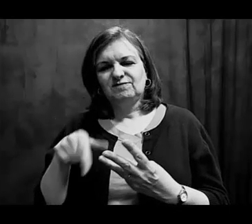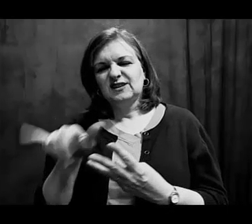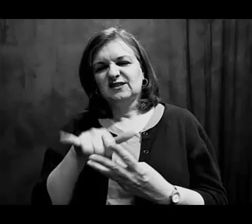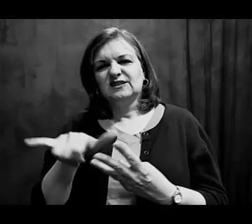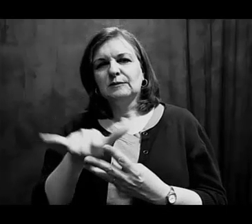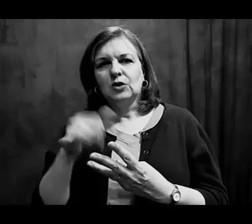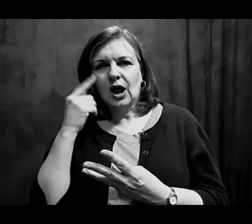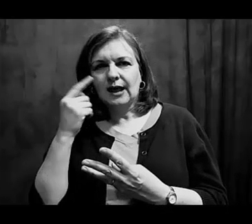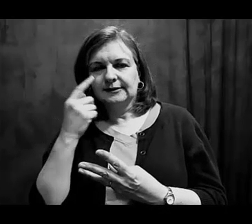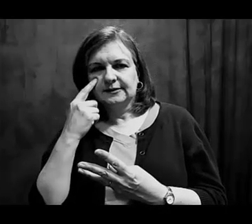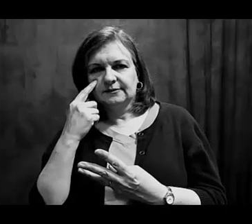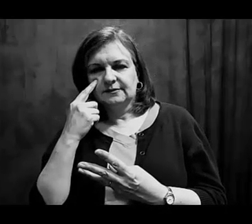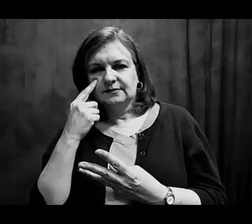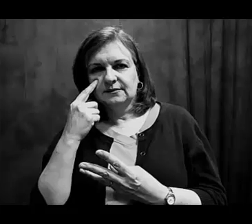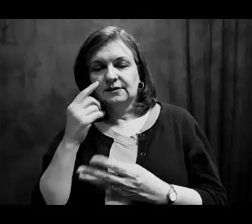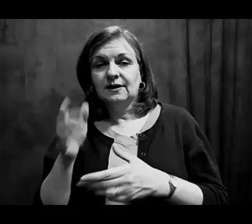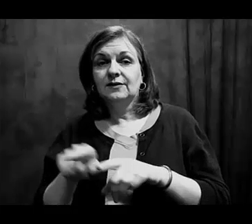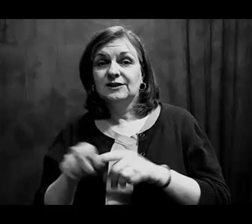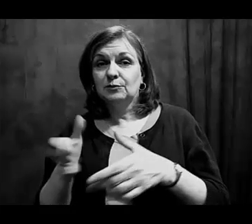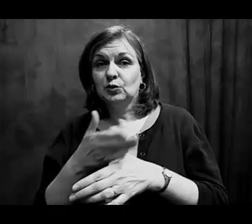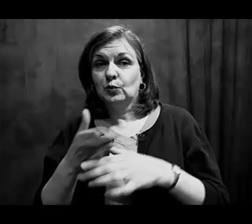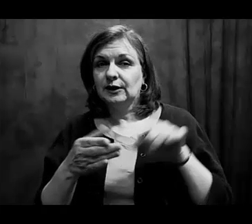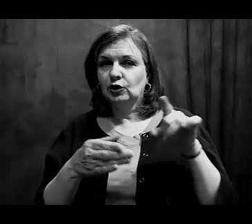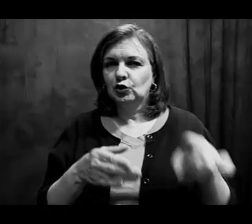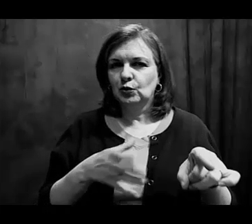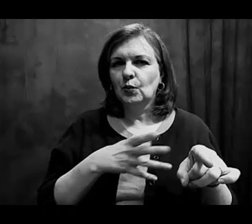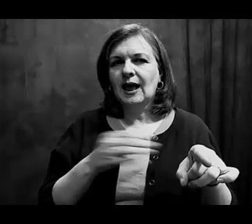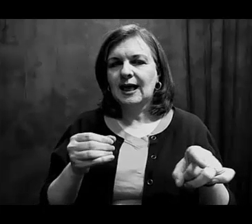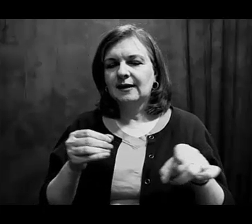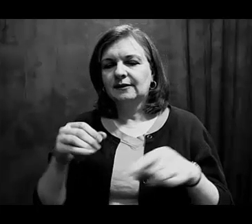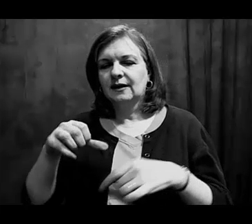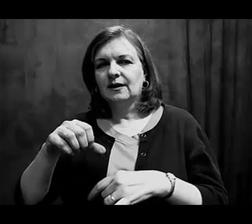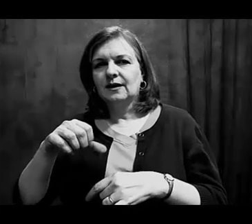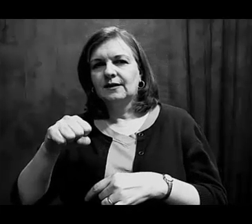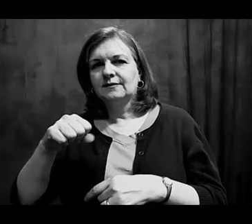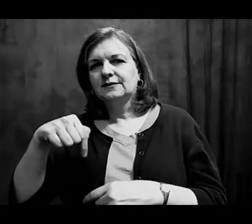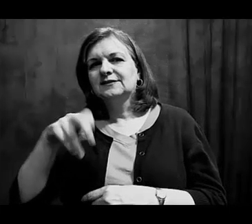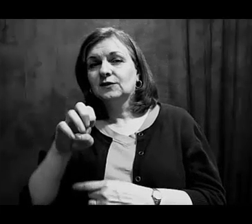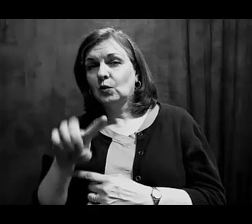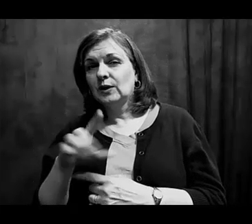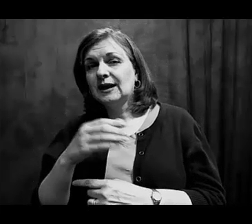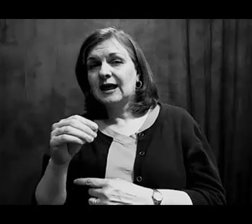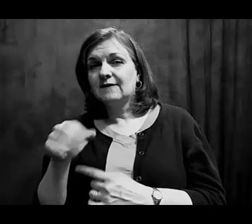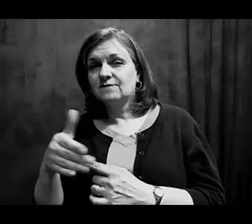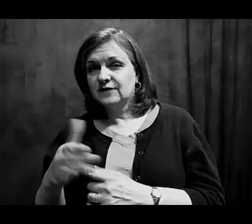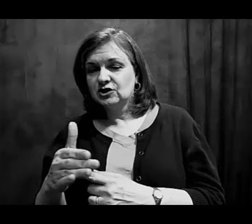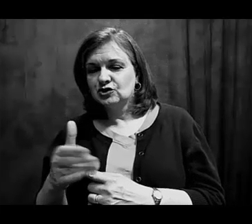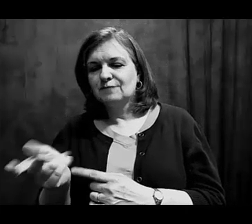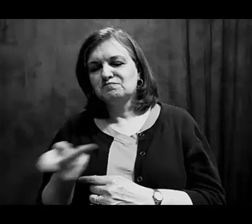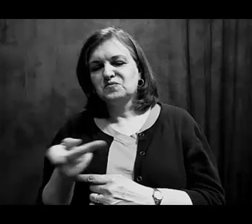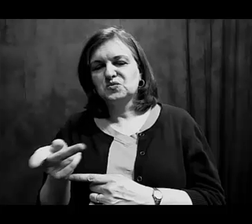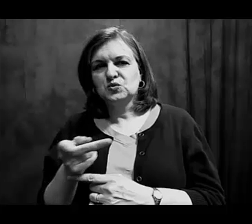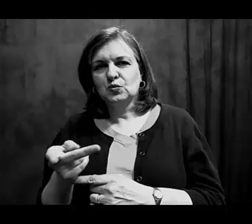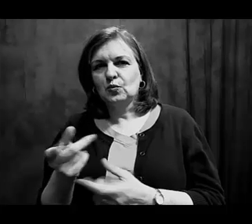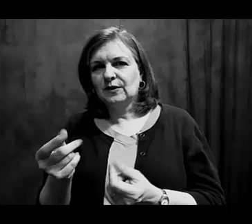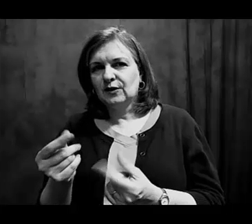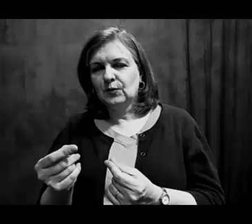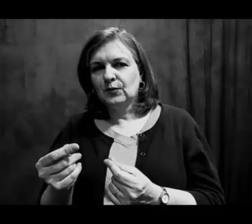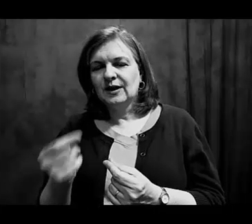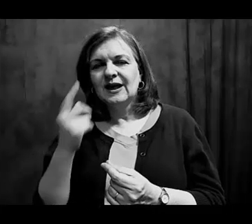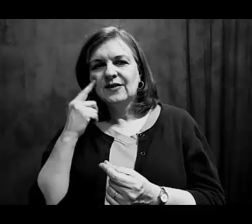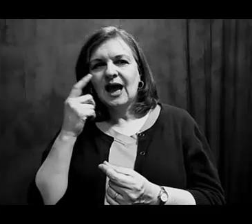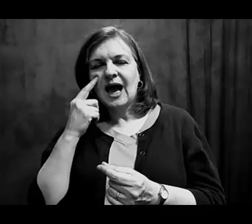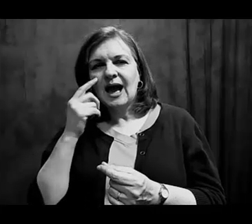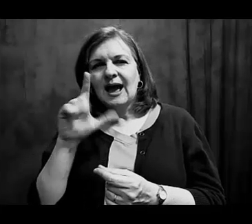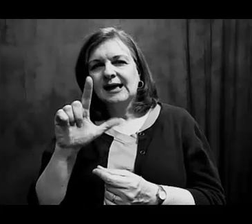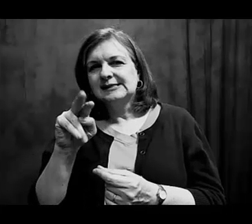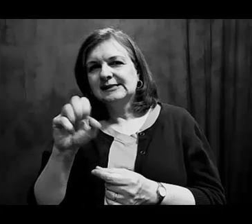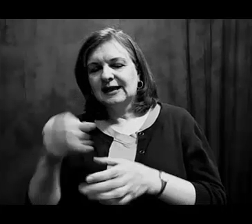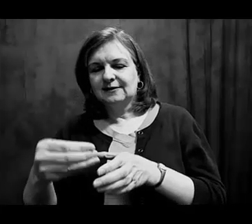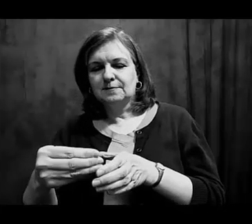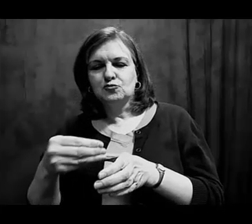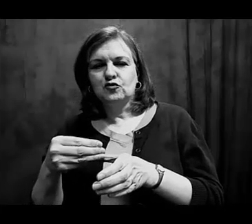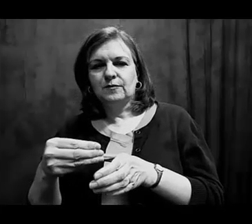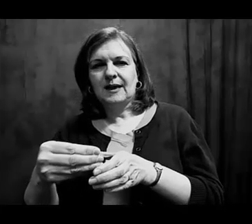the difference between you as a mammal and the squid and fish is the squid and fish move the lens back and forth so this is essentially